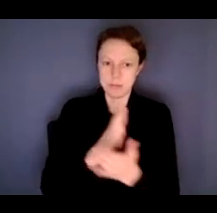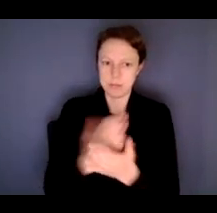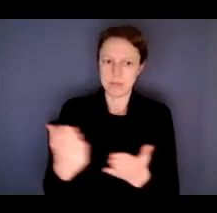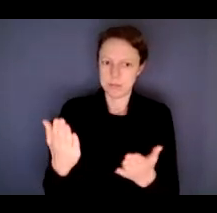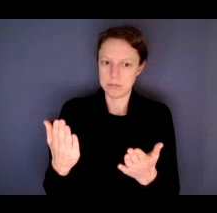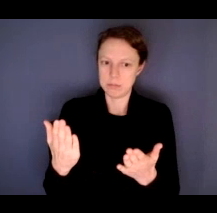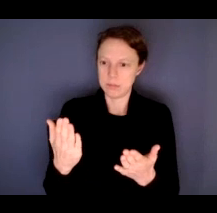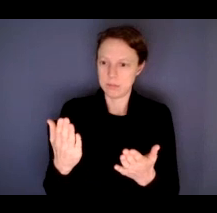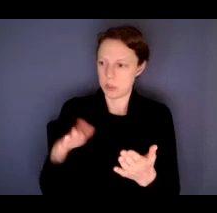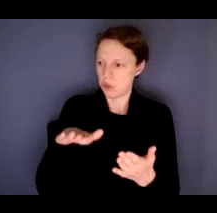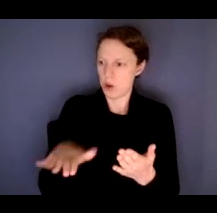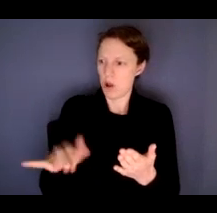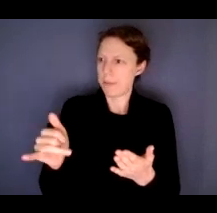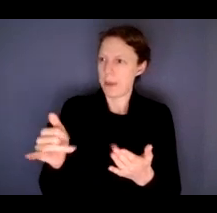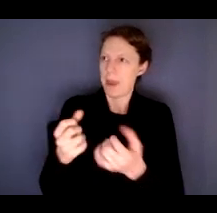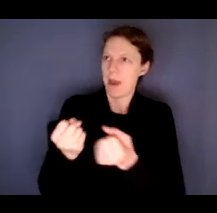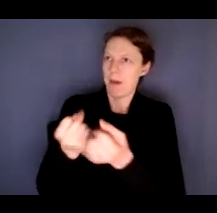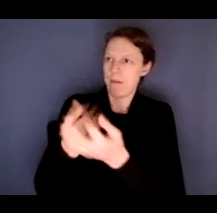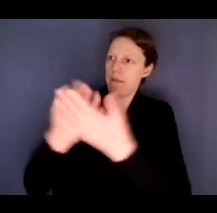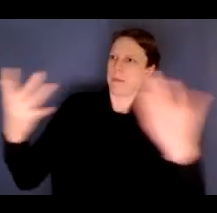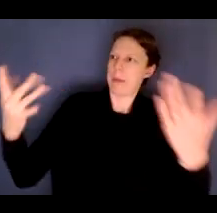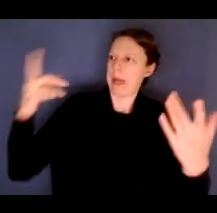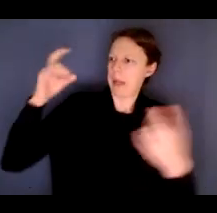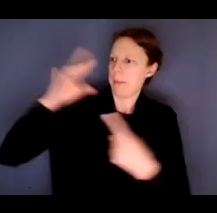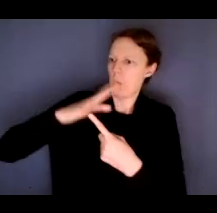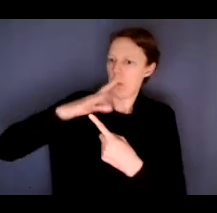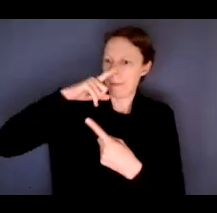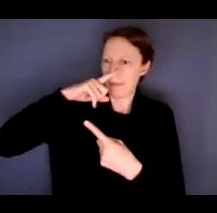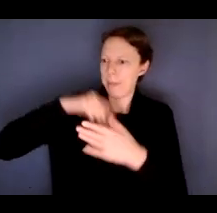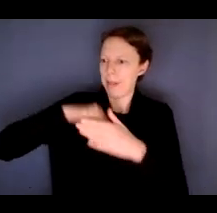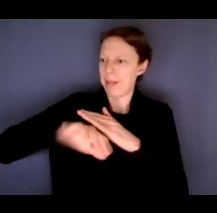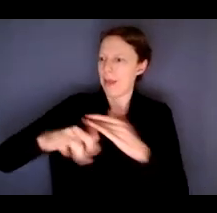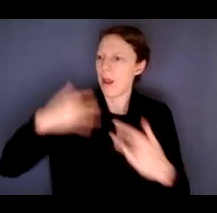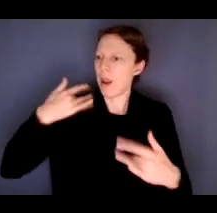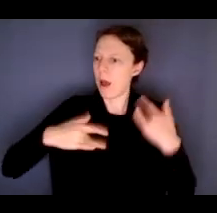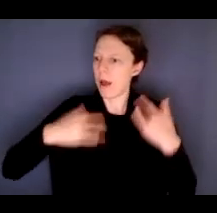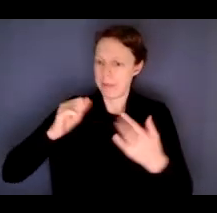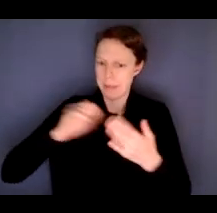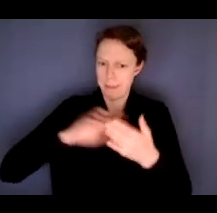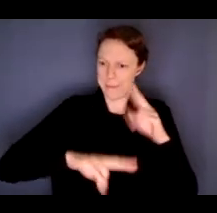child might have lots of important people in their life. Their parents are very important but it